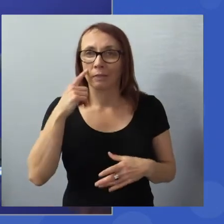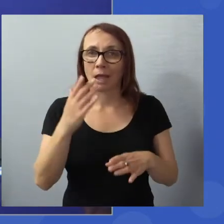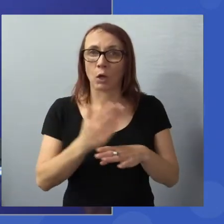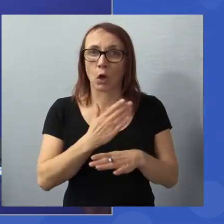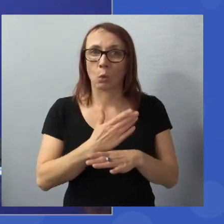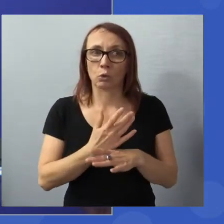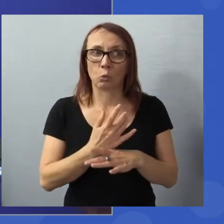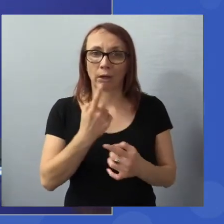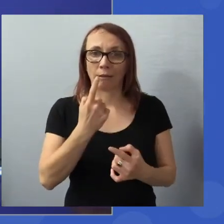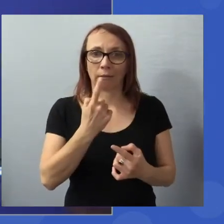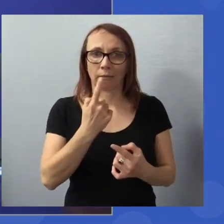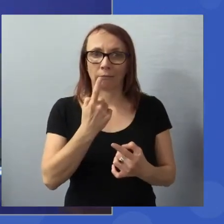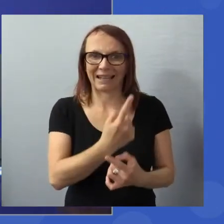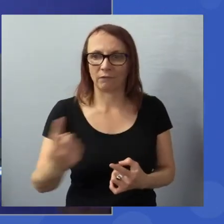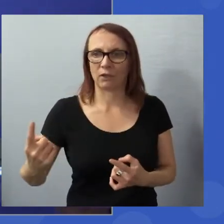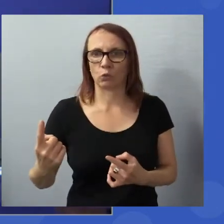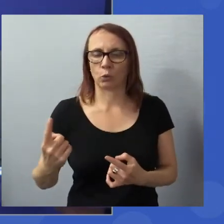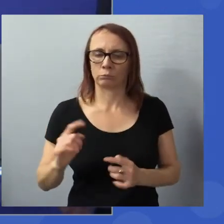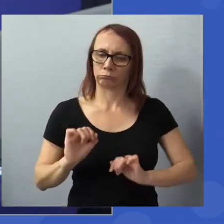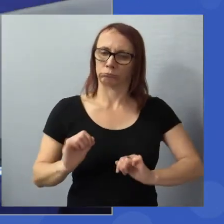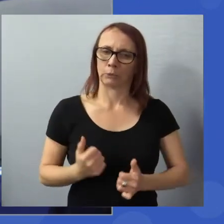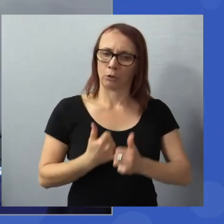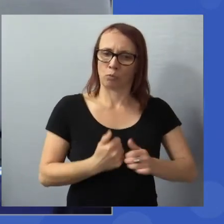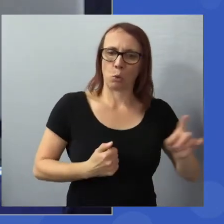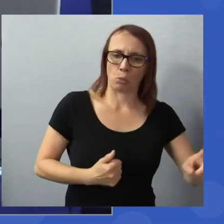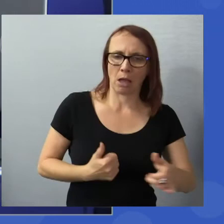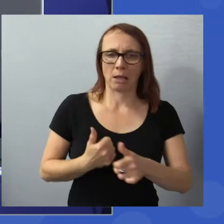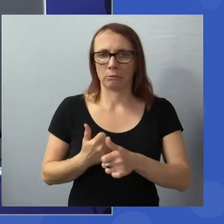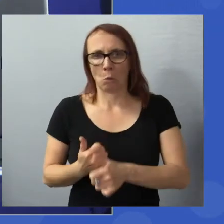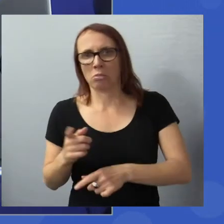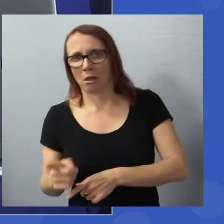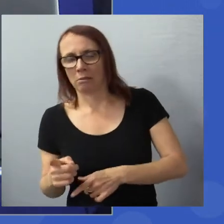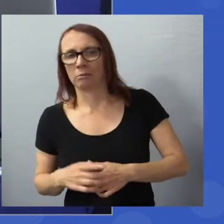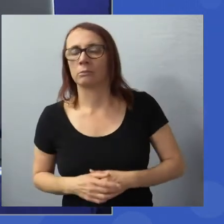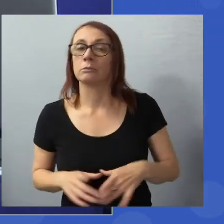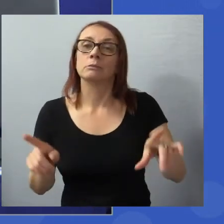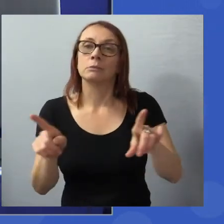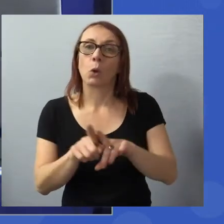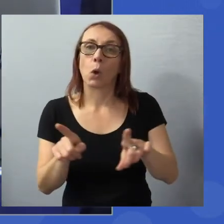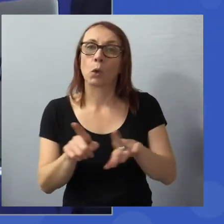of registering as your support for each statement also for us to reflect on how